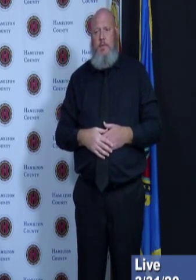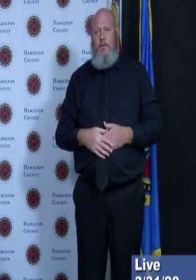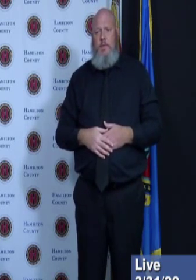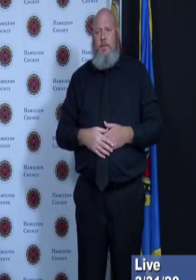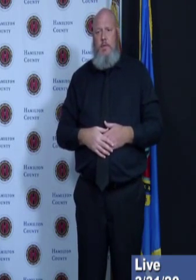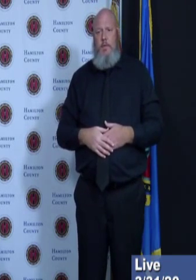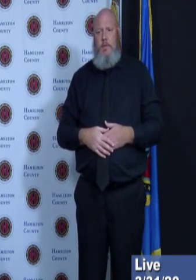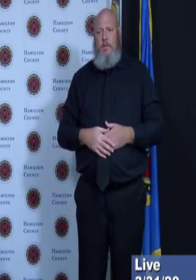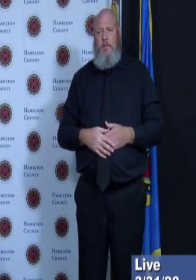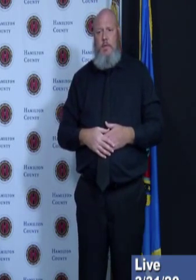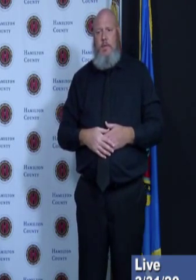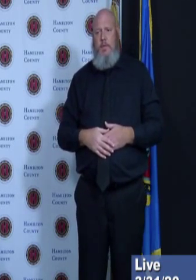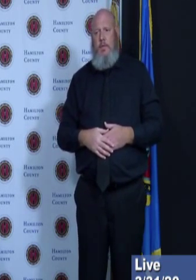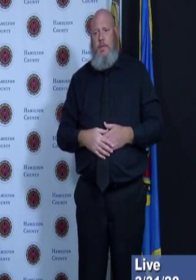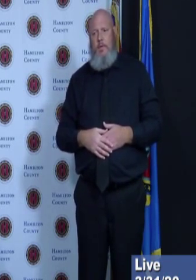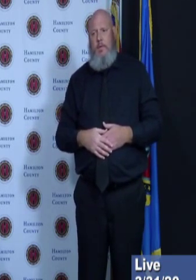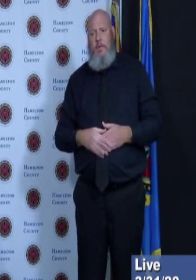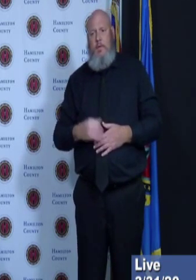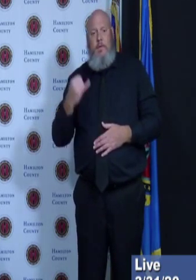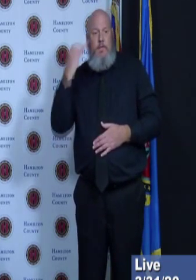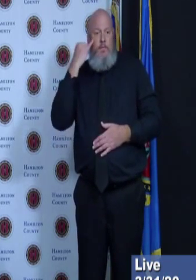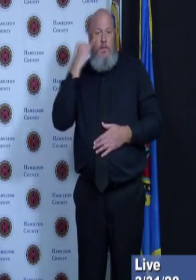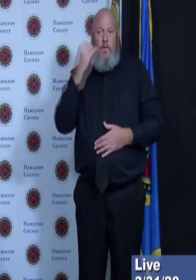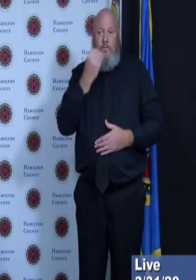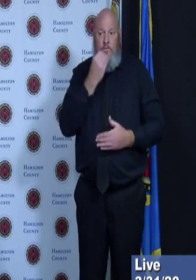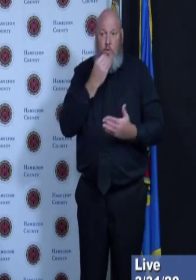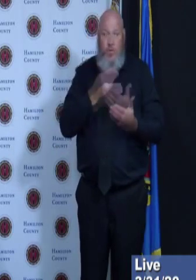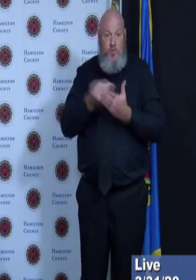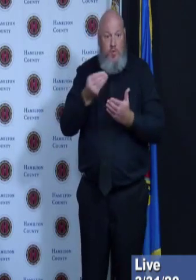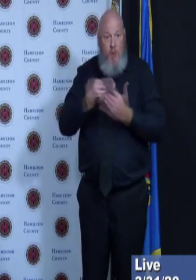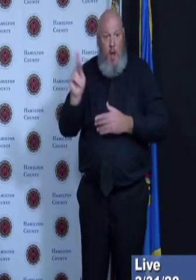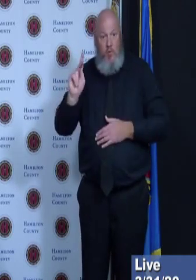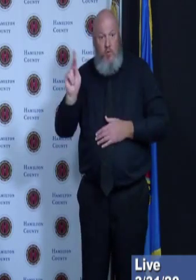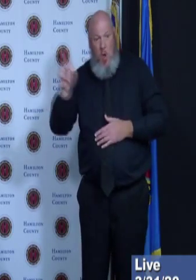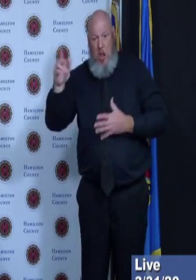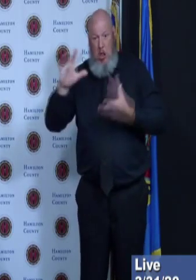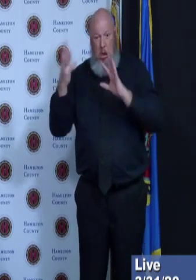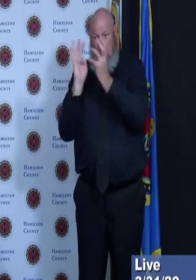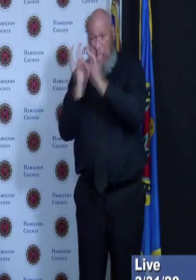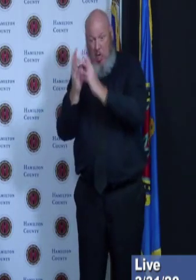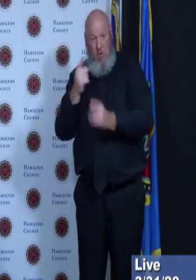places where people gather as we head into April and do municipalities have any